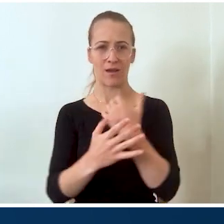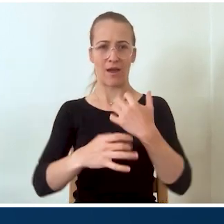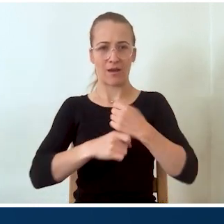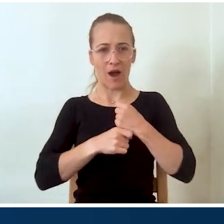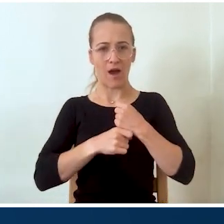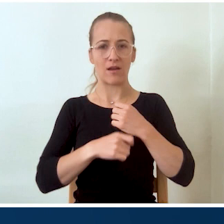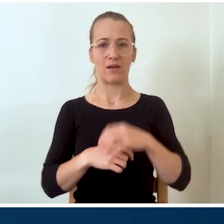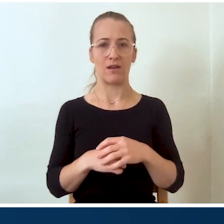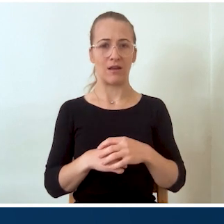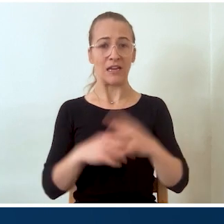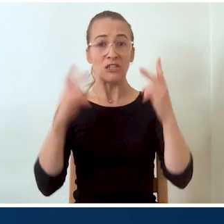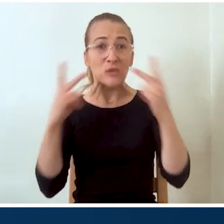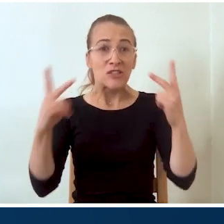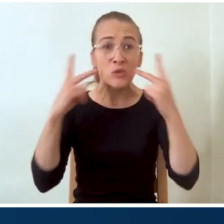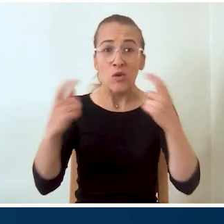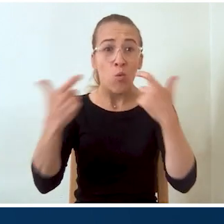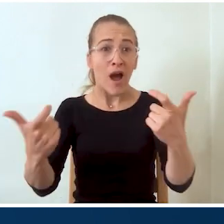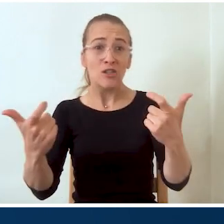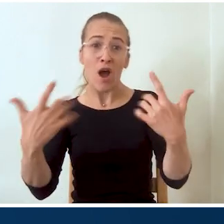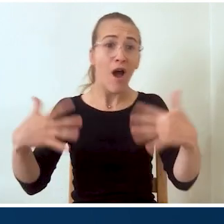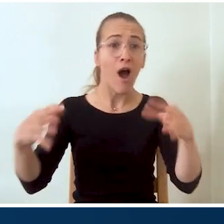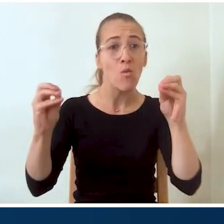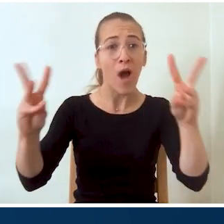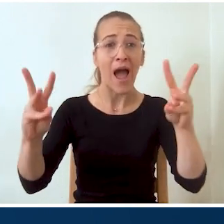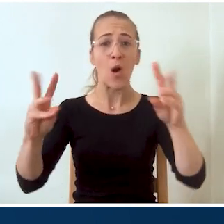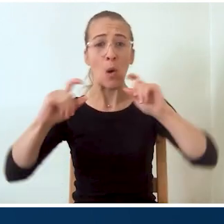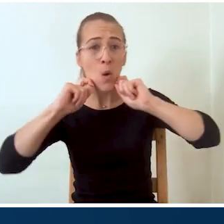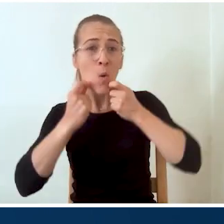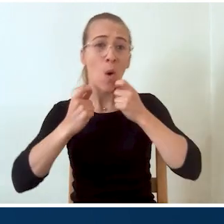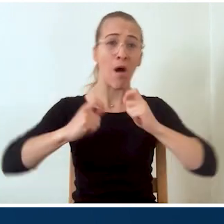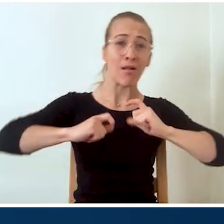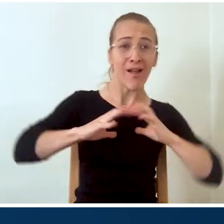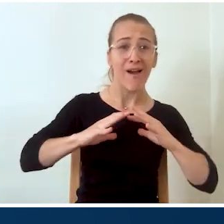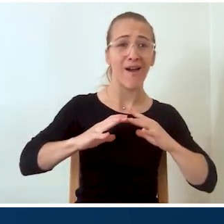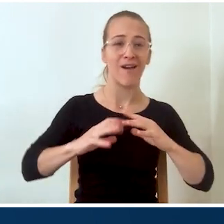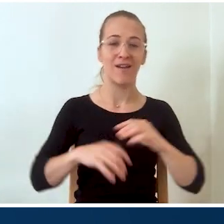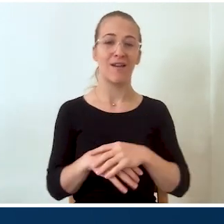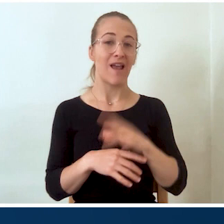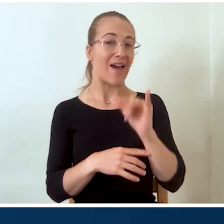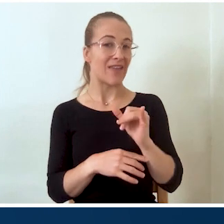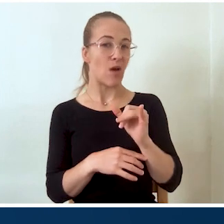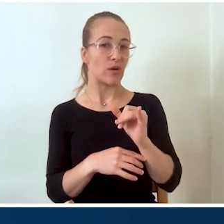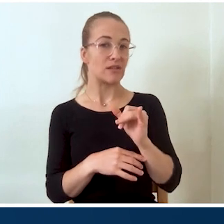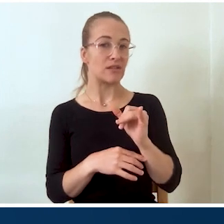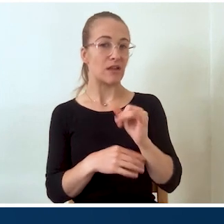like, "Did you see it, did you see it?" And how cool it was. And not only was it solving for accessibility,